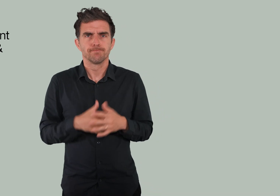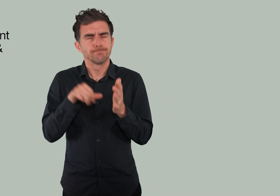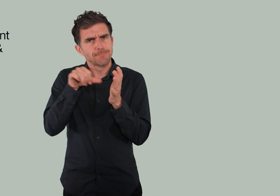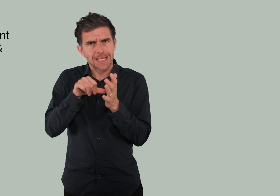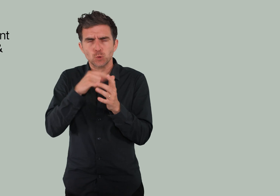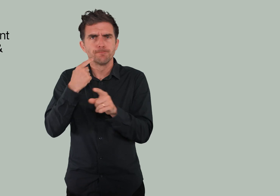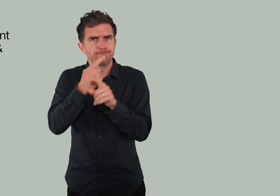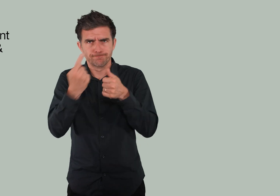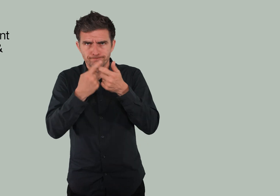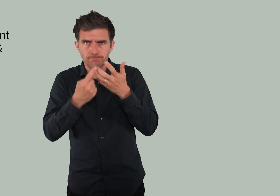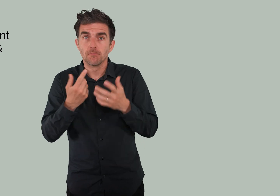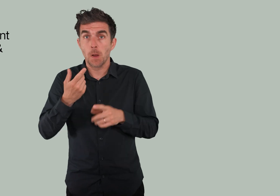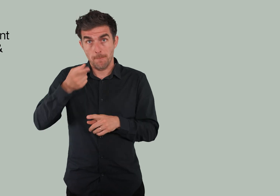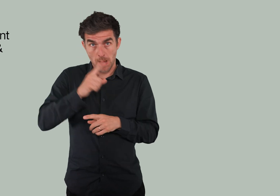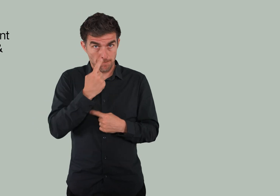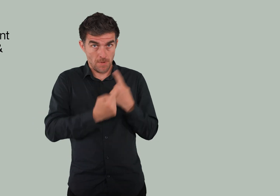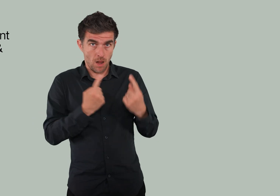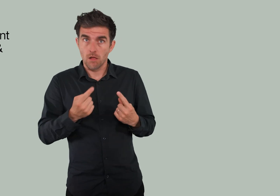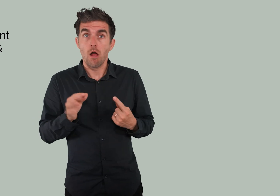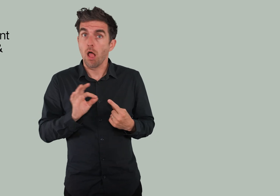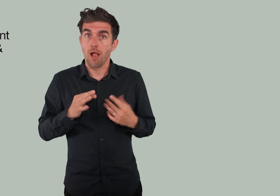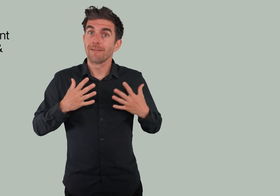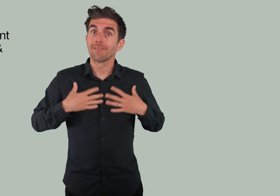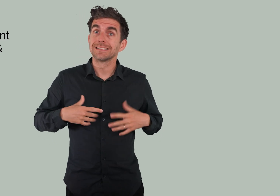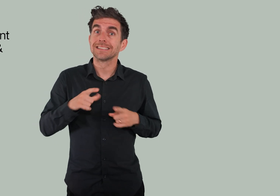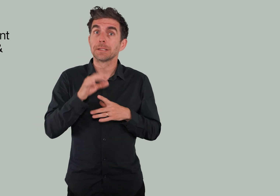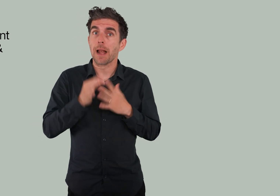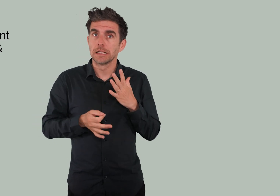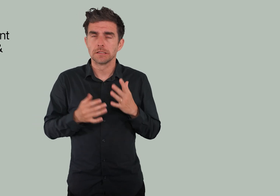Issues are reported by people who do not have physical disabilities,